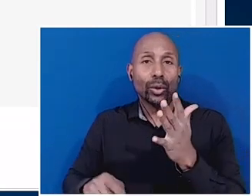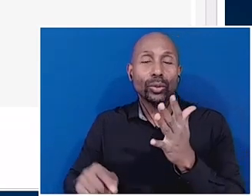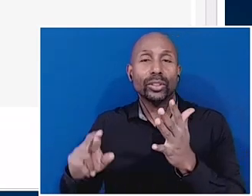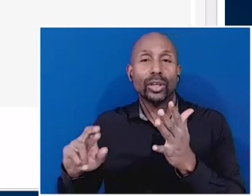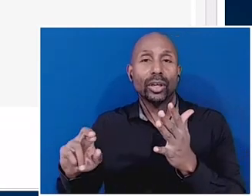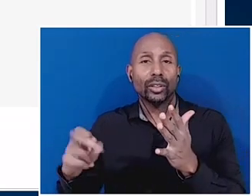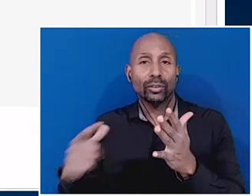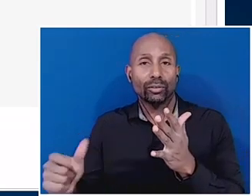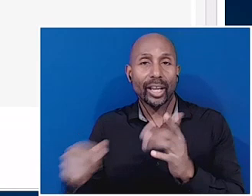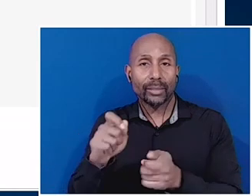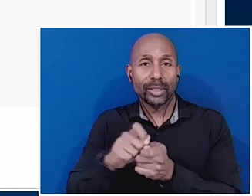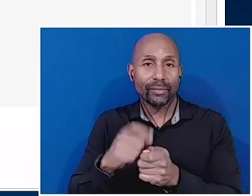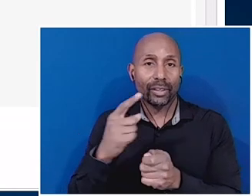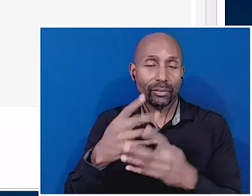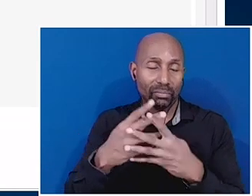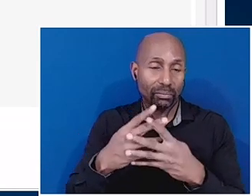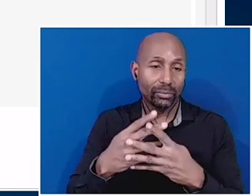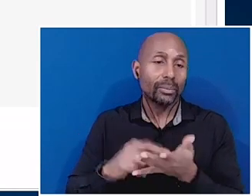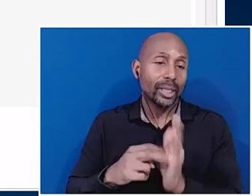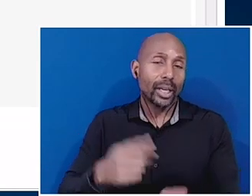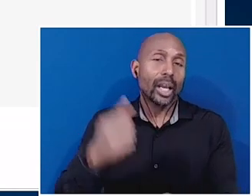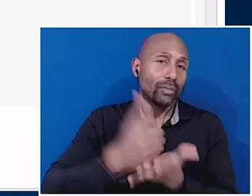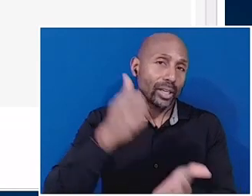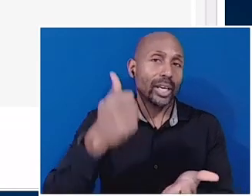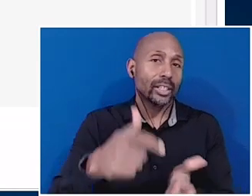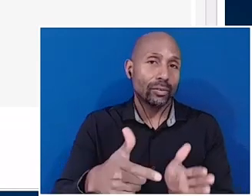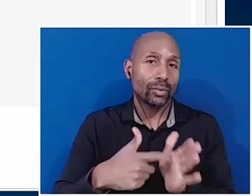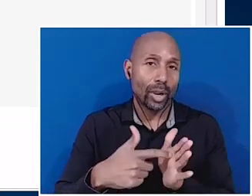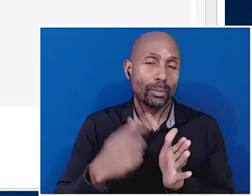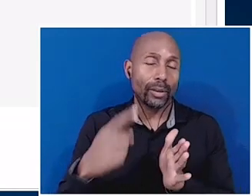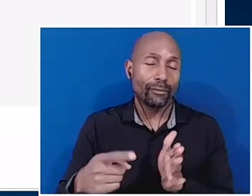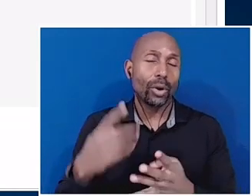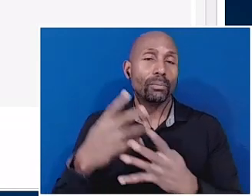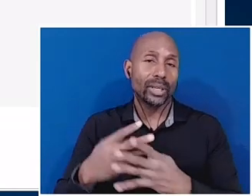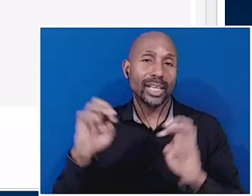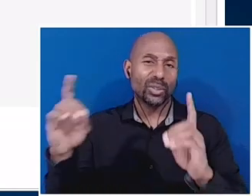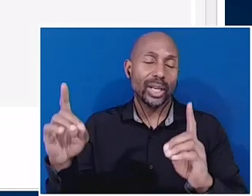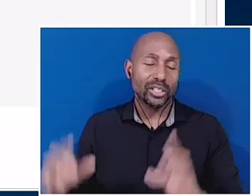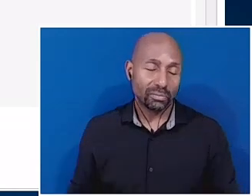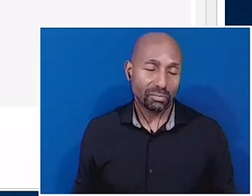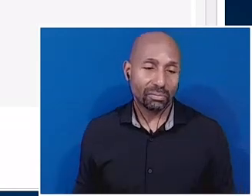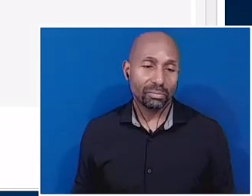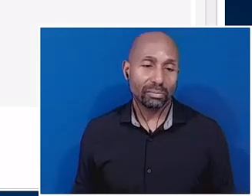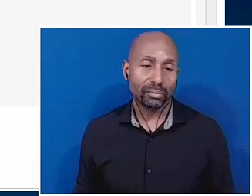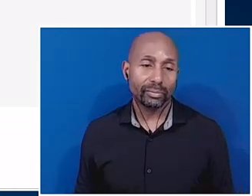Basically the accreditation requirements for prison education programs.